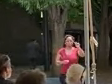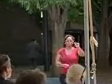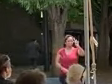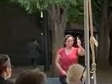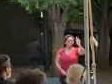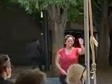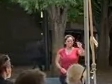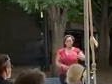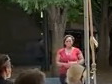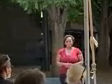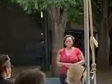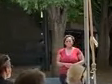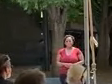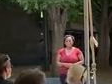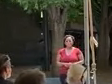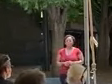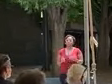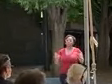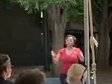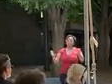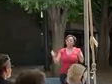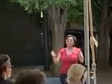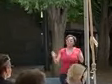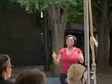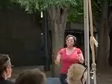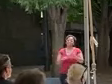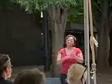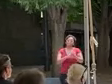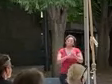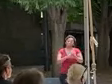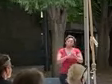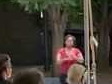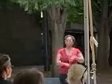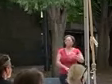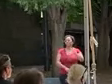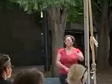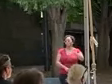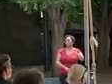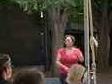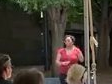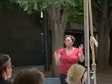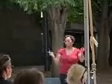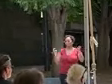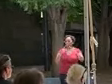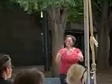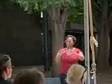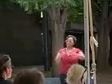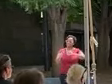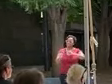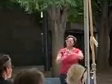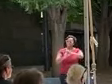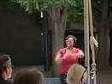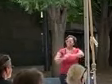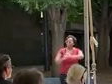and we would like to have done the 30th anniversary but because of COVID-19 we were not able to do it last year.